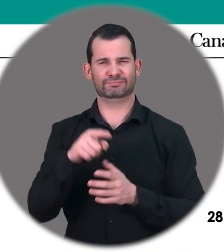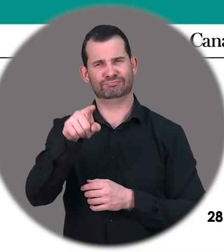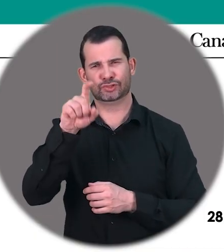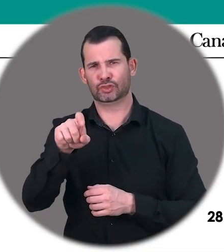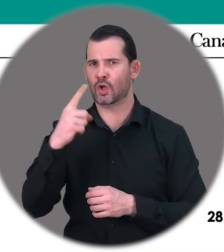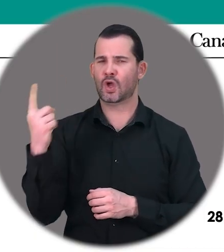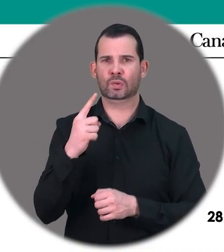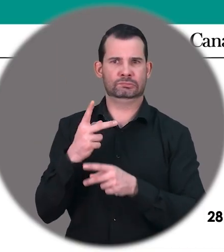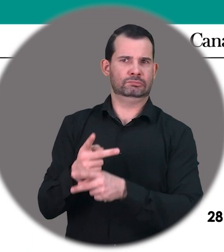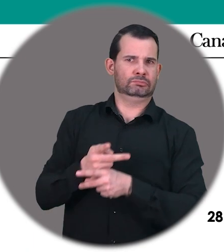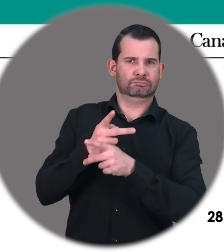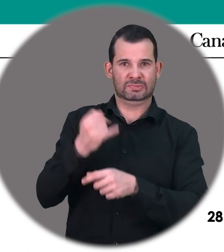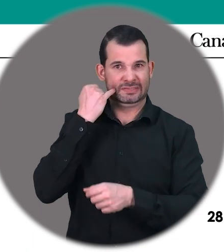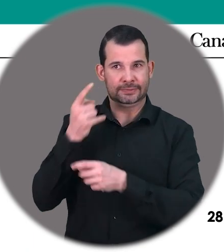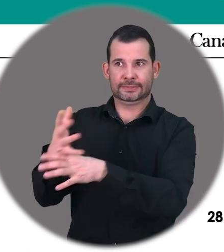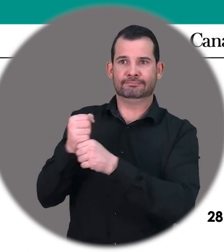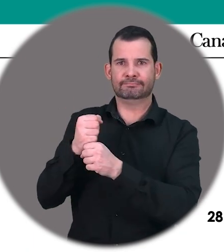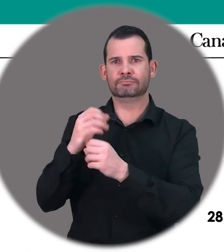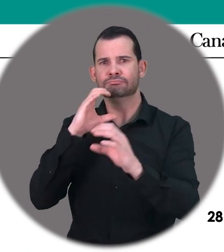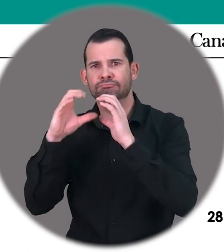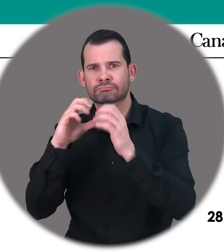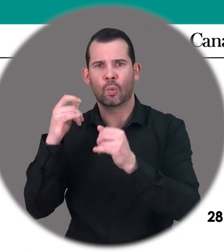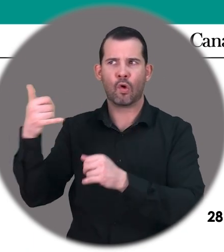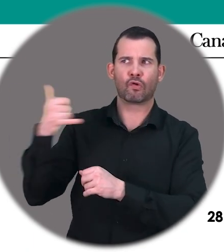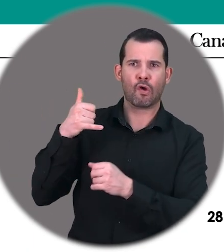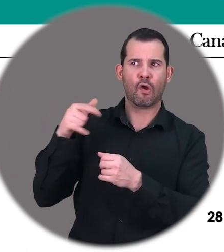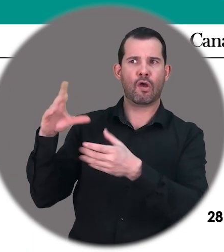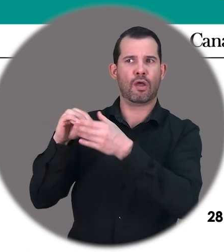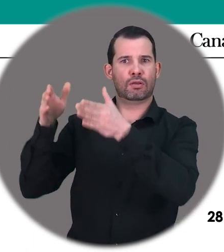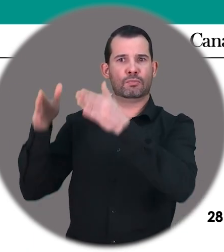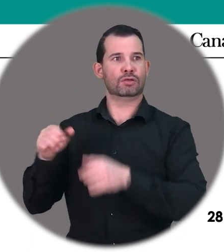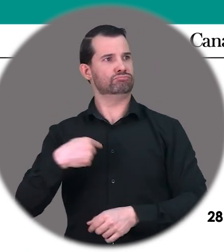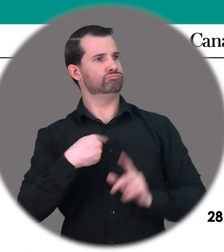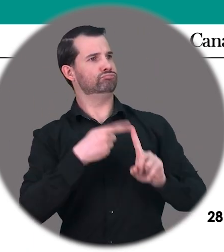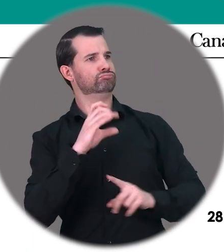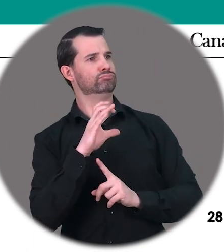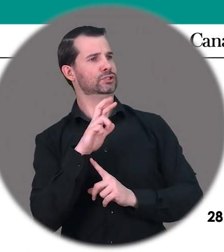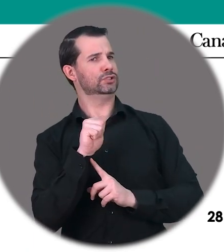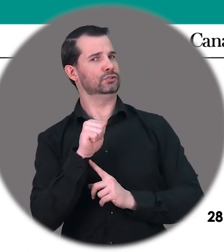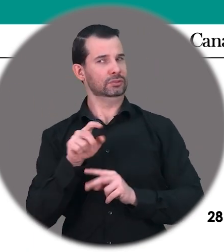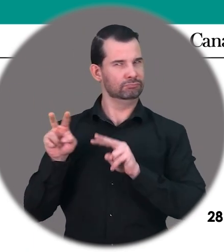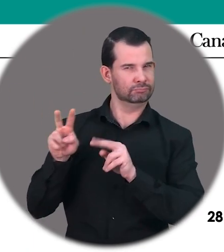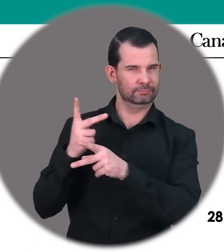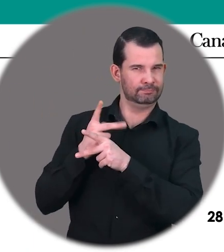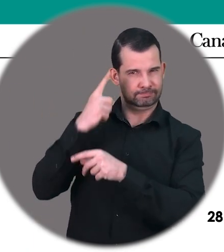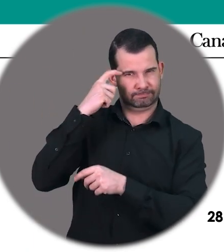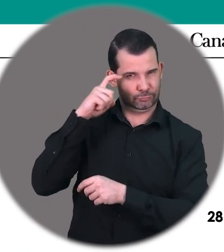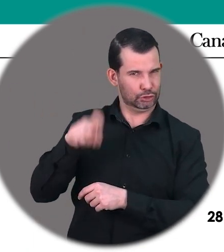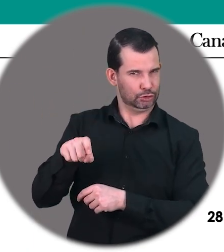You should always be cautious if you receive correspondence or calls claiming to be from the CRA.